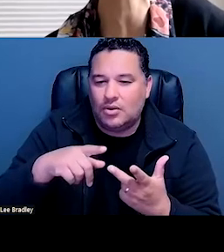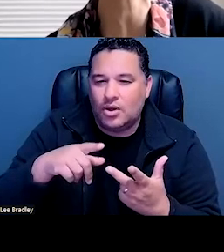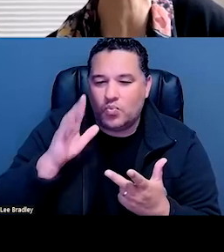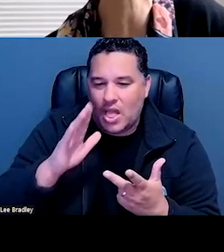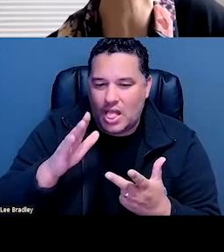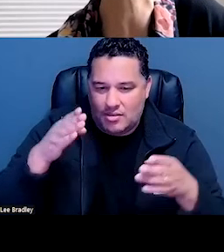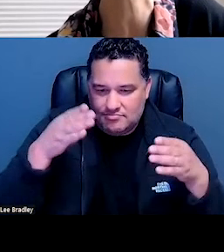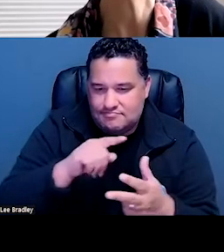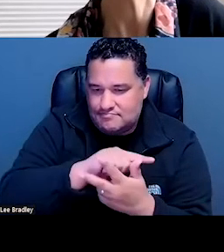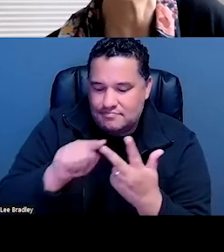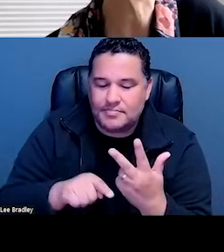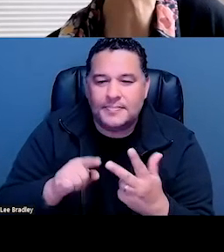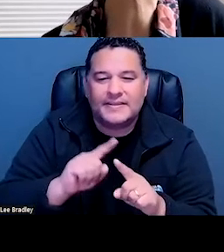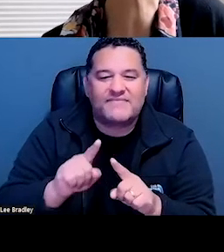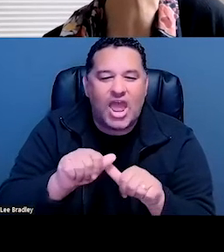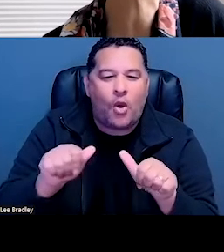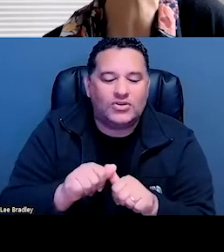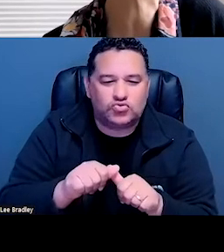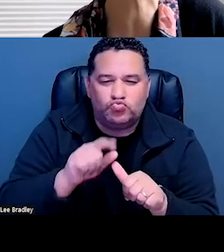, TENNESSEE, UTAH. EACH, IN, VARIOUS STAGES